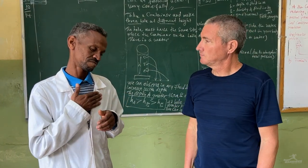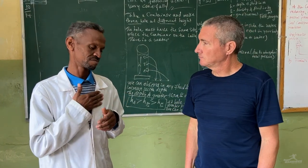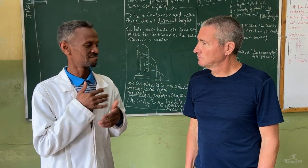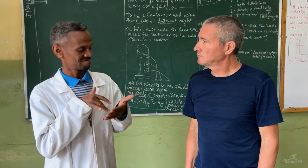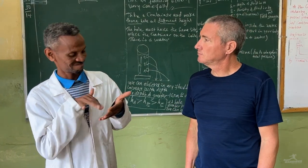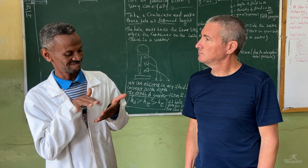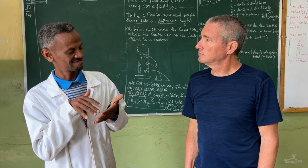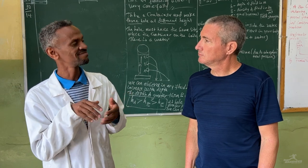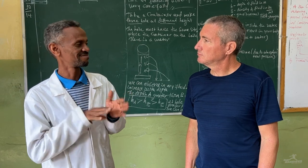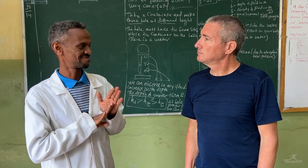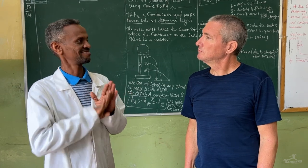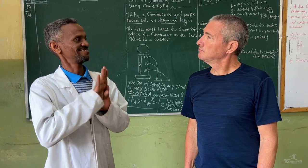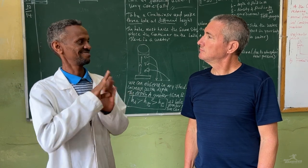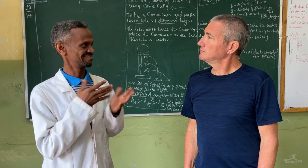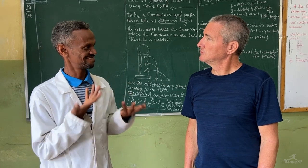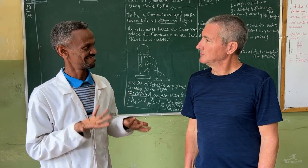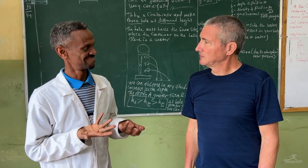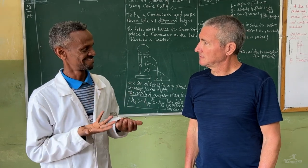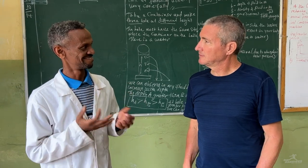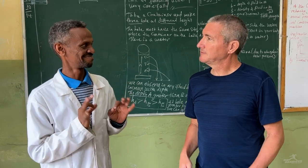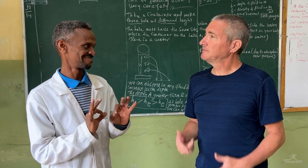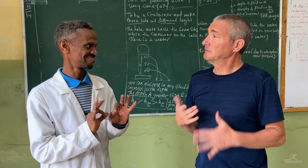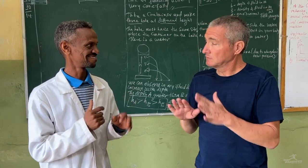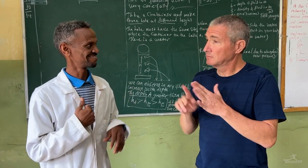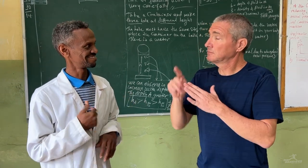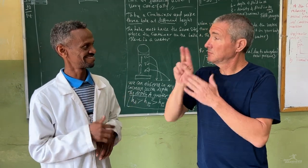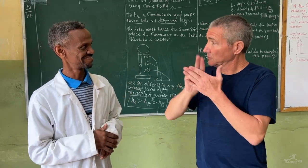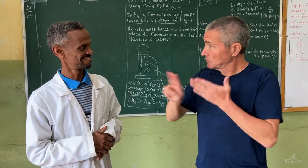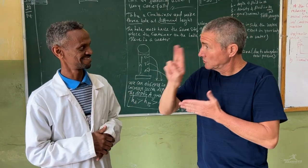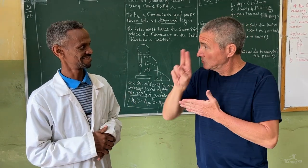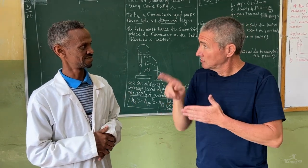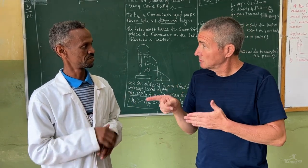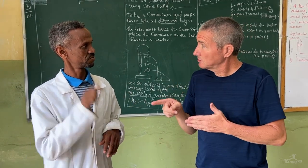Yes, I studied and improved my skills. Did you go to university?